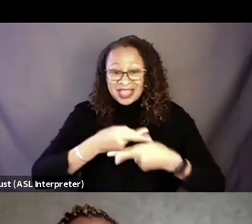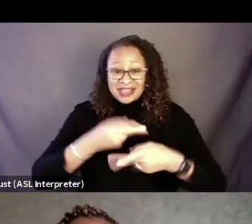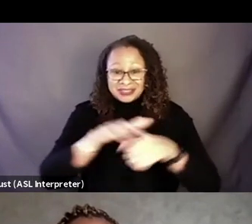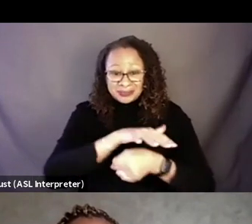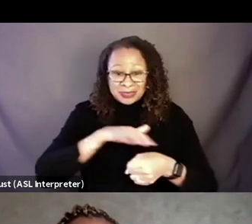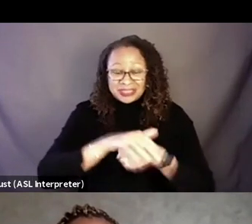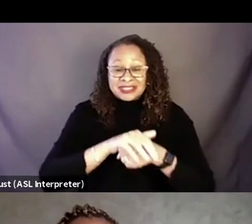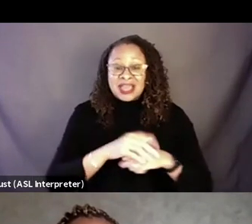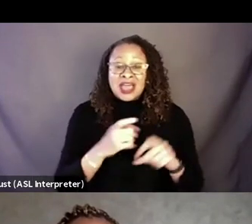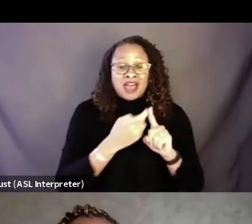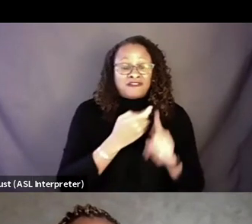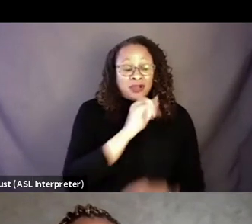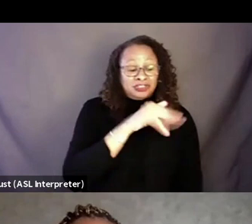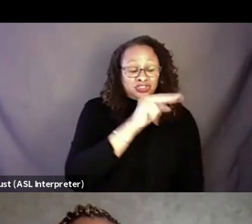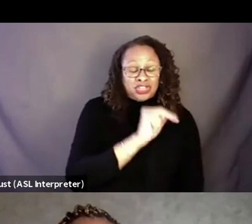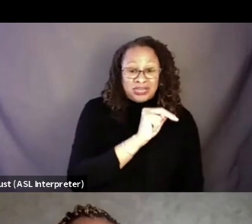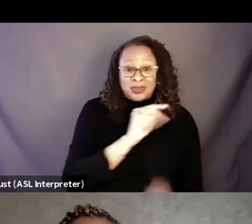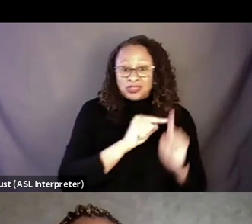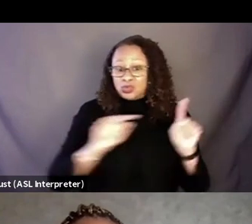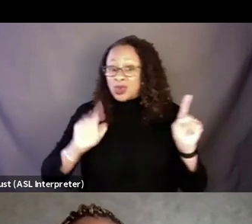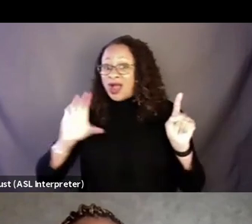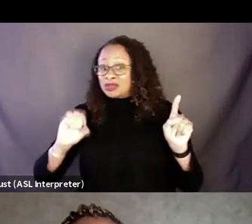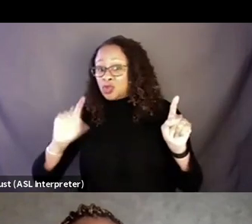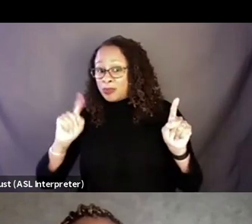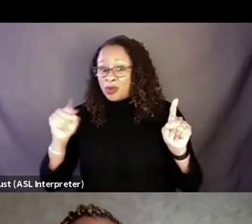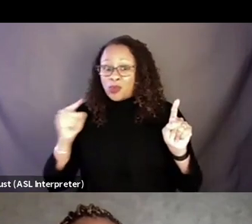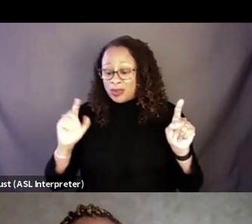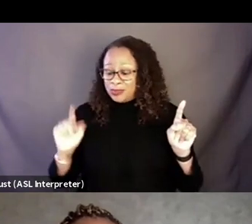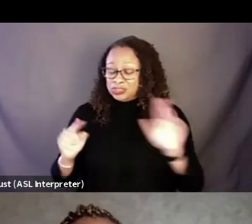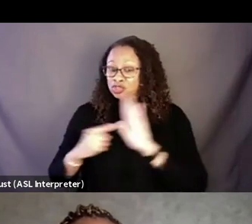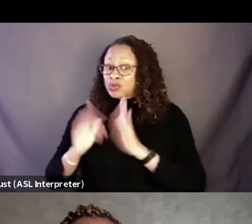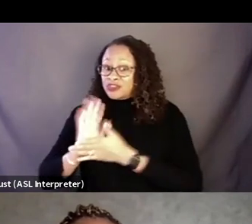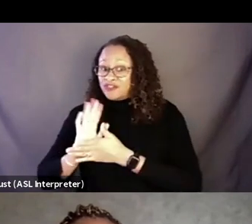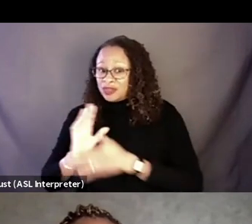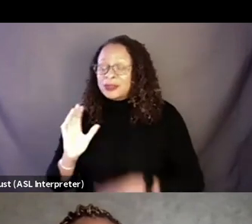when we premiered the film in Kenya in October we kind of felt was very important for us to share the film